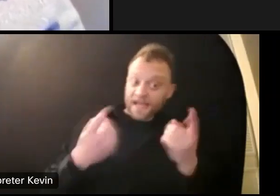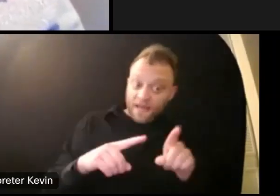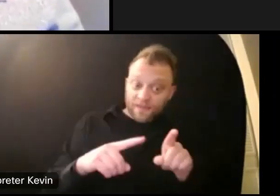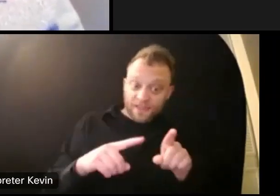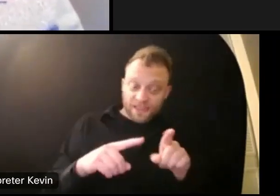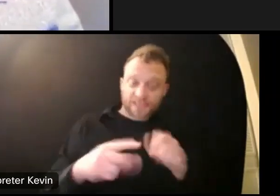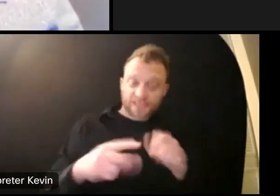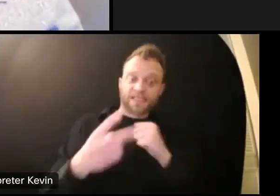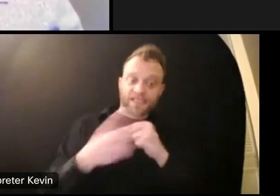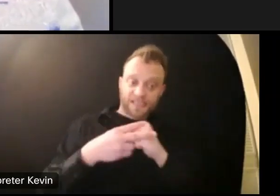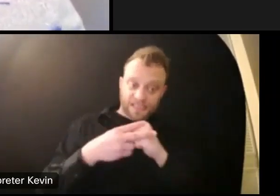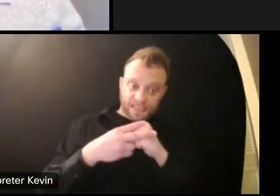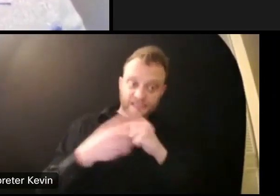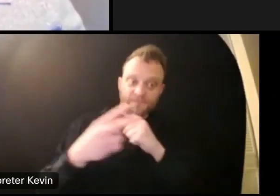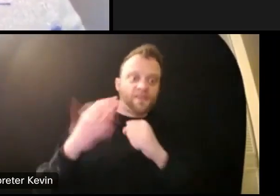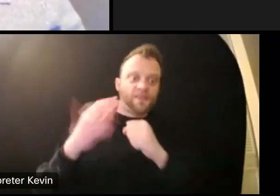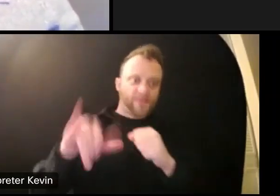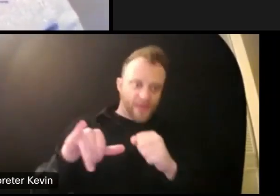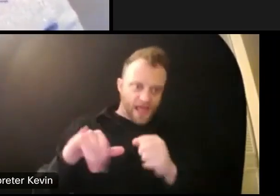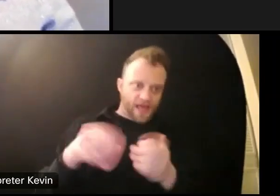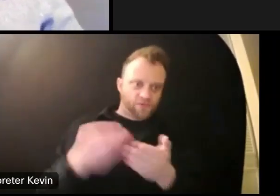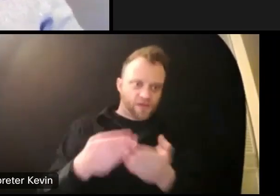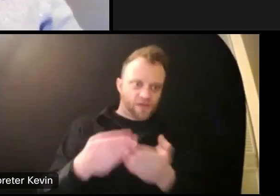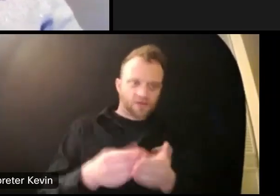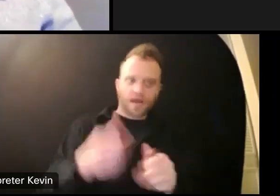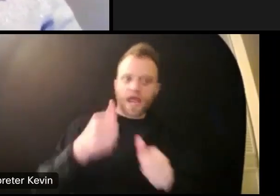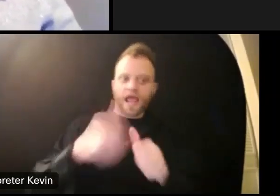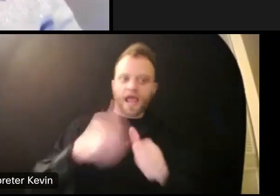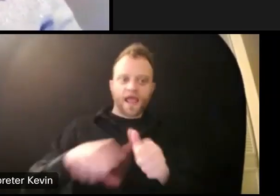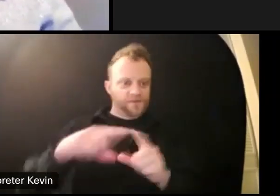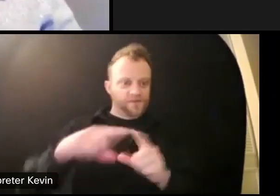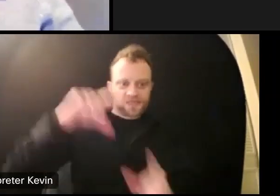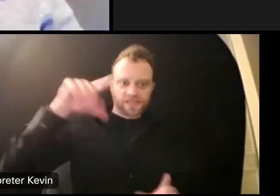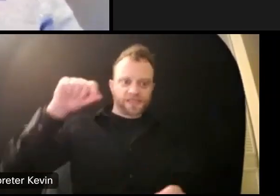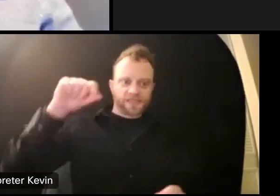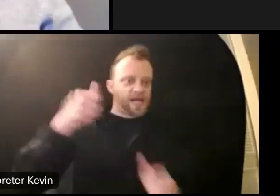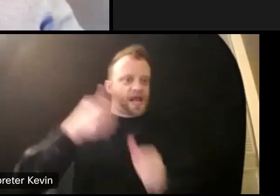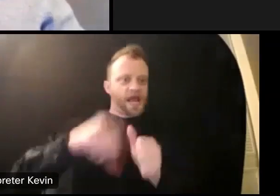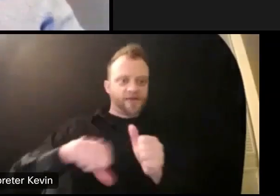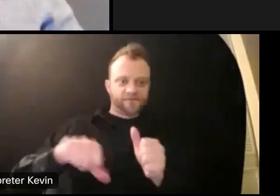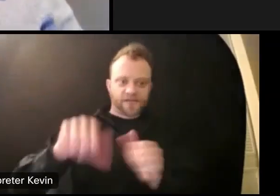Every receipt, every invoice according to the ANC law, we've had this complaint from other